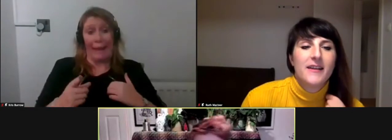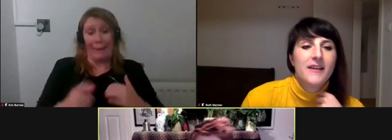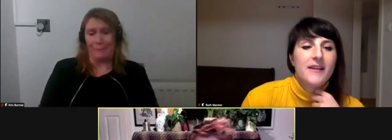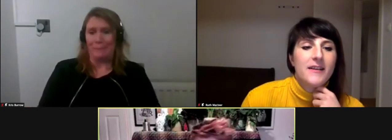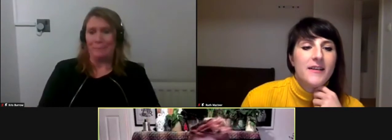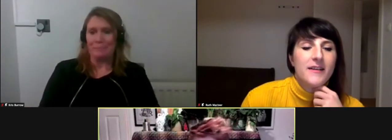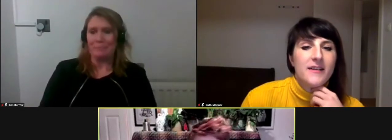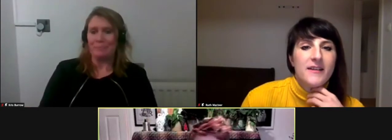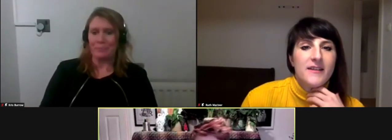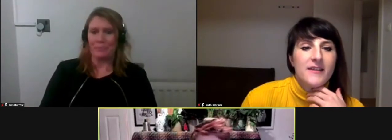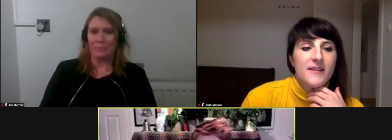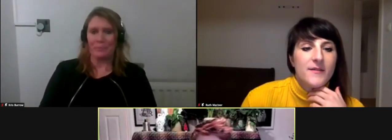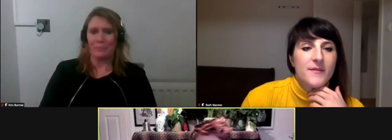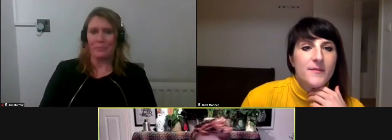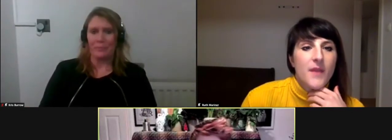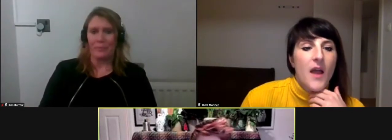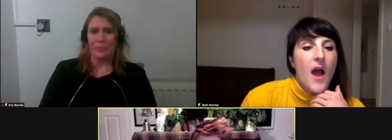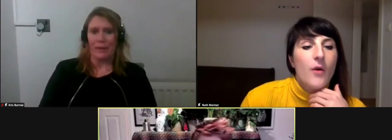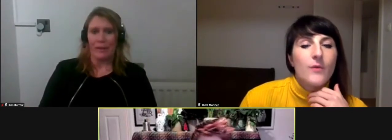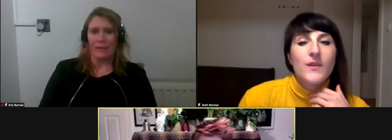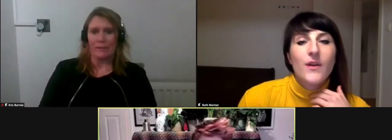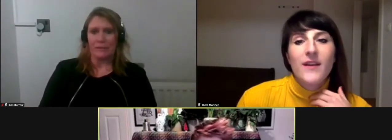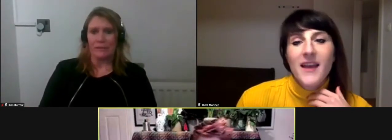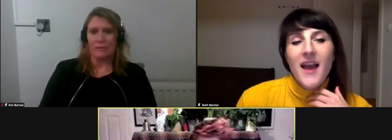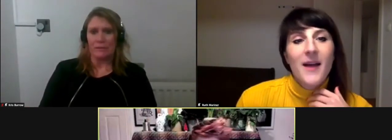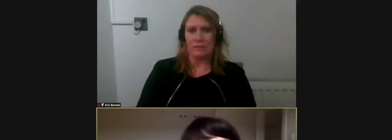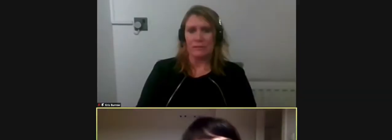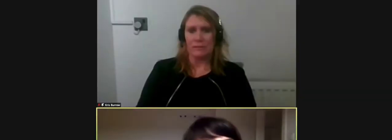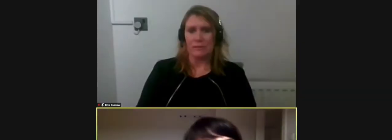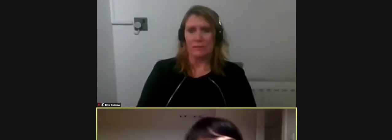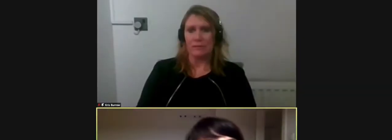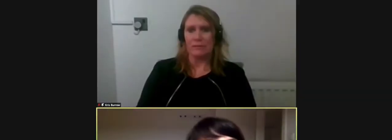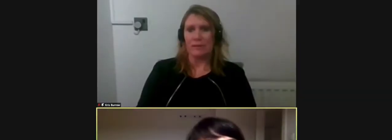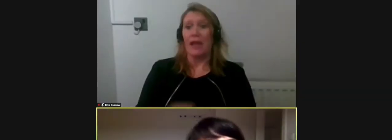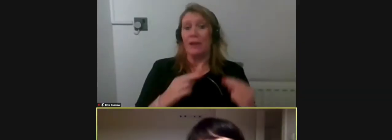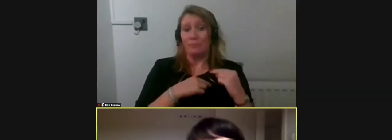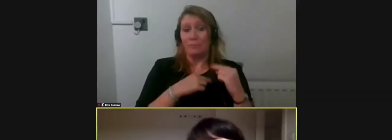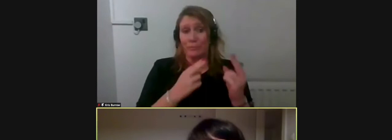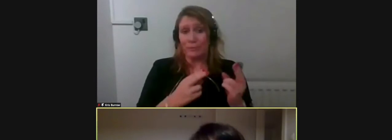Oh, sorry, shall we have Chloe?